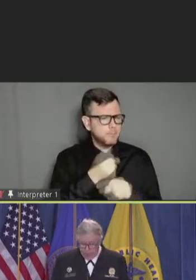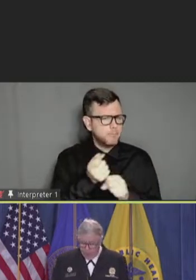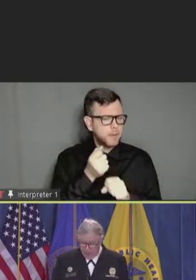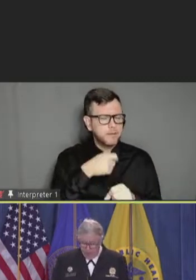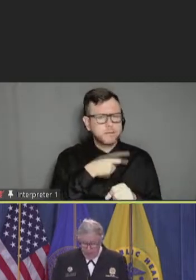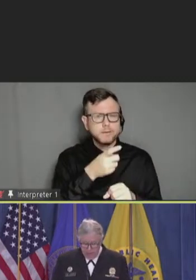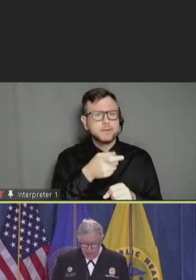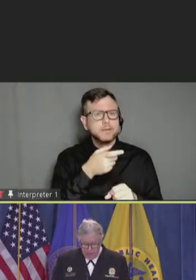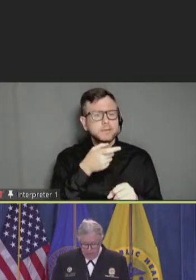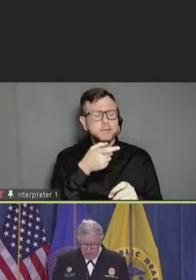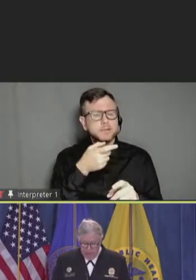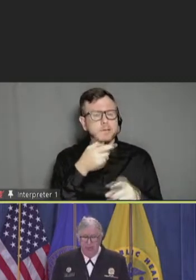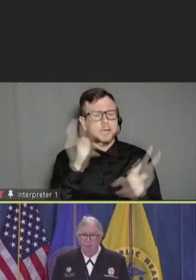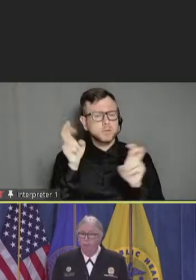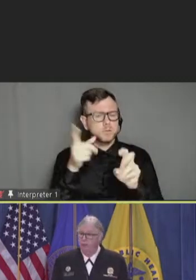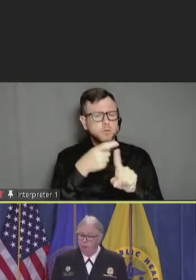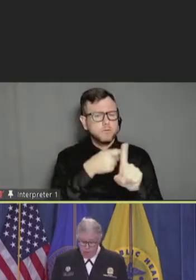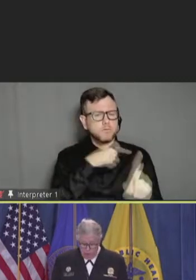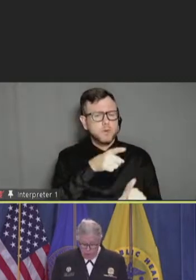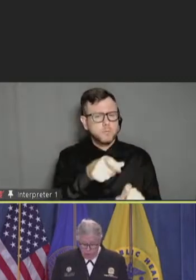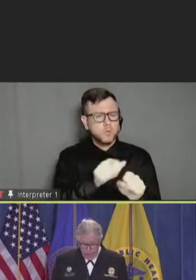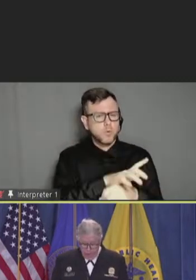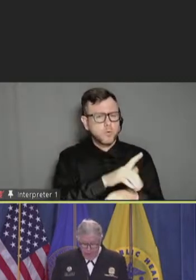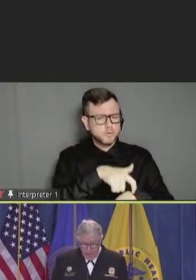vaccinations such as DTaP when they were due.